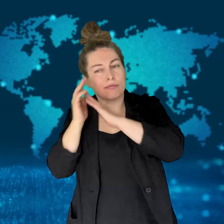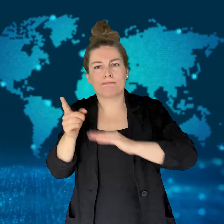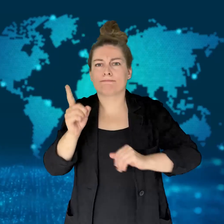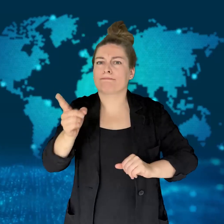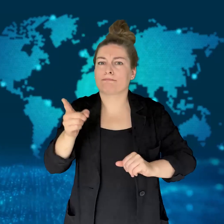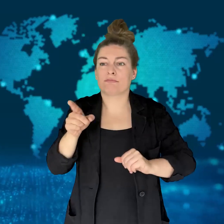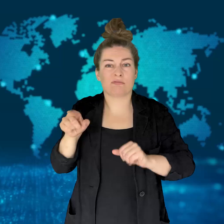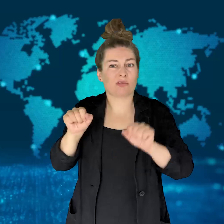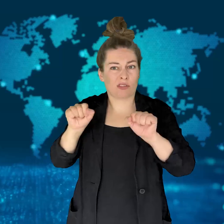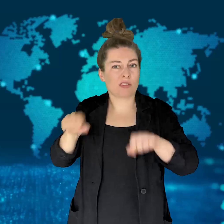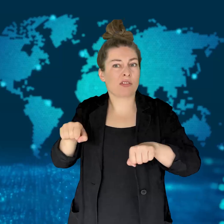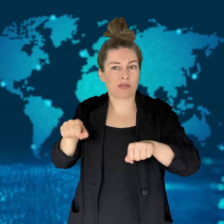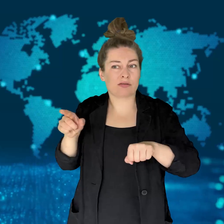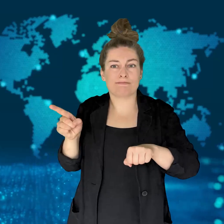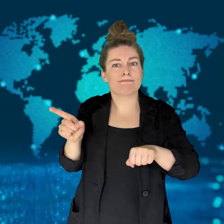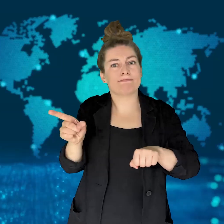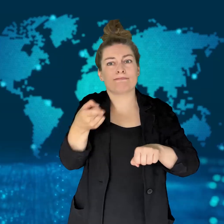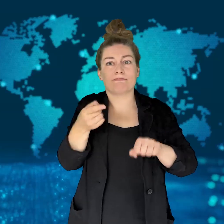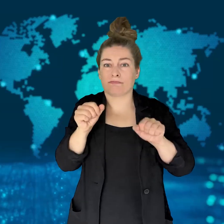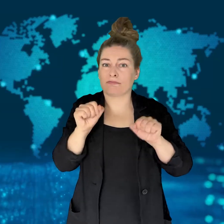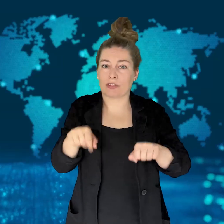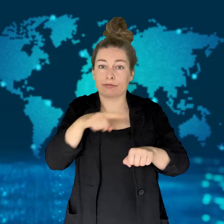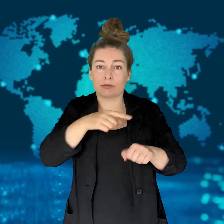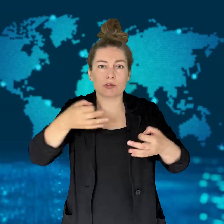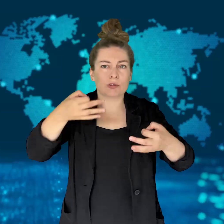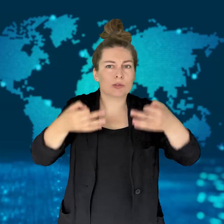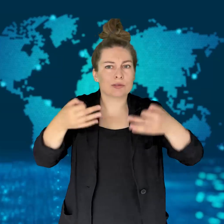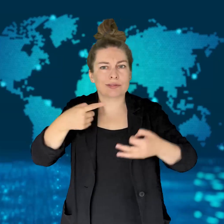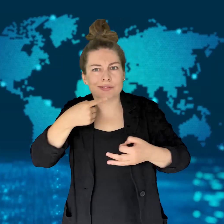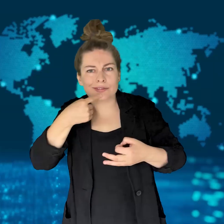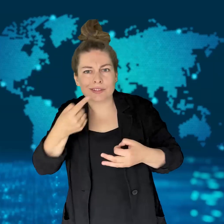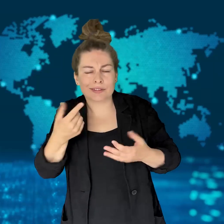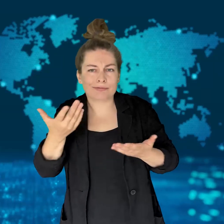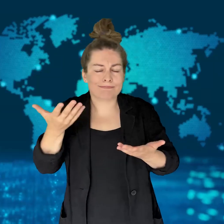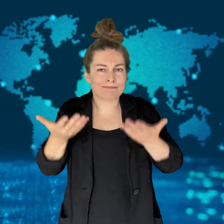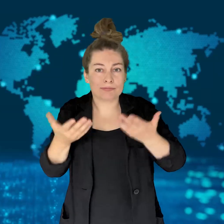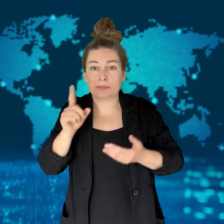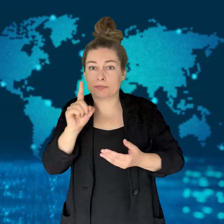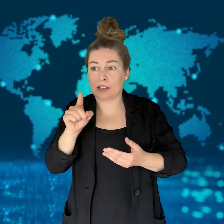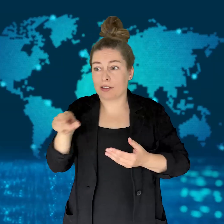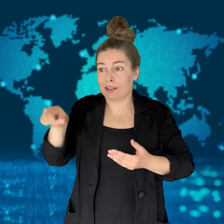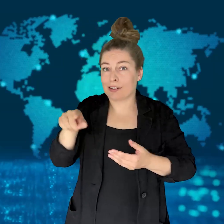homeless - the same law would apply to vacationers,